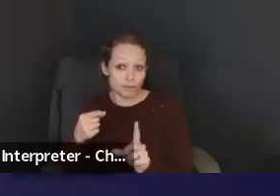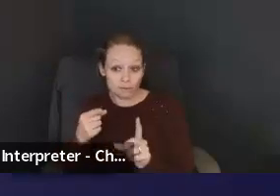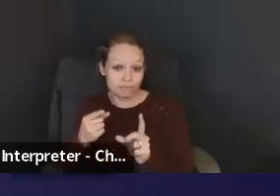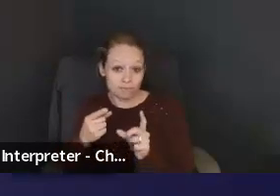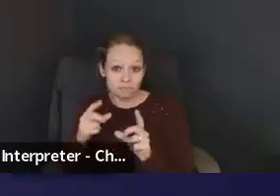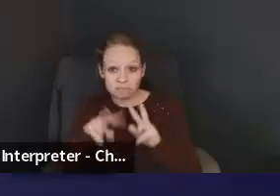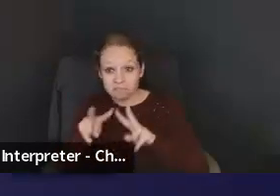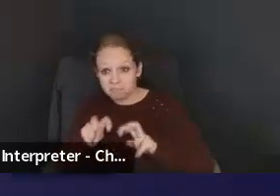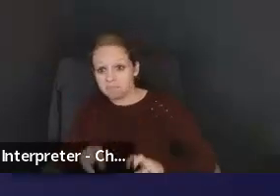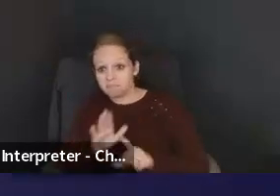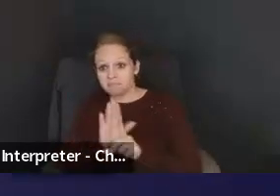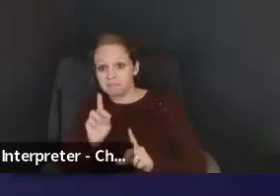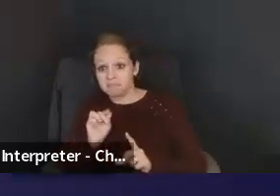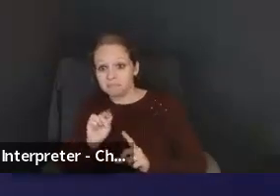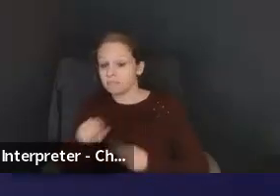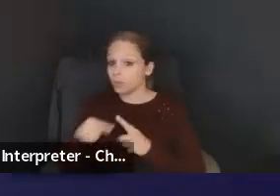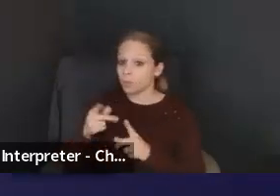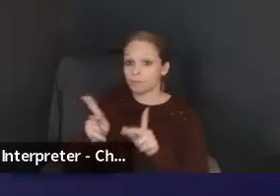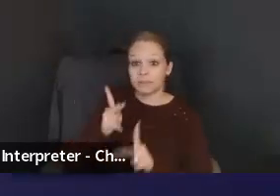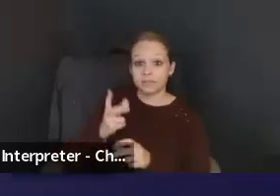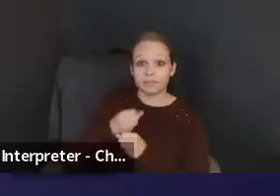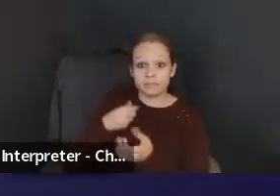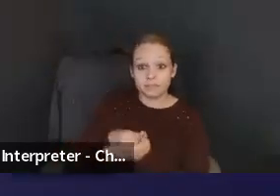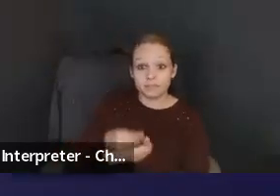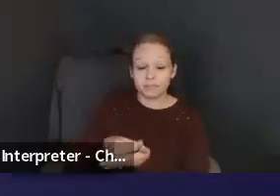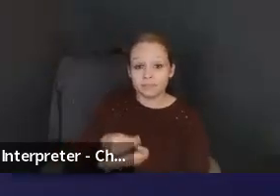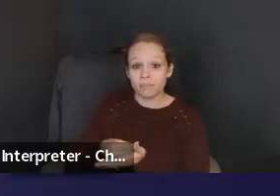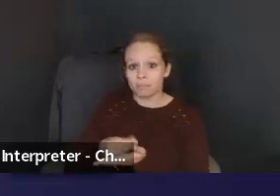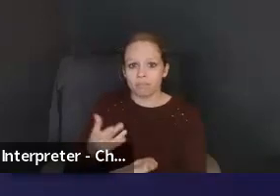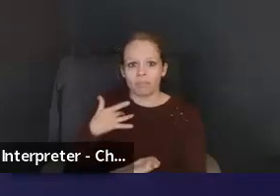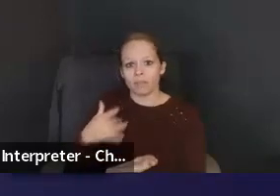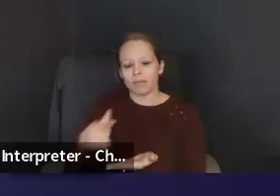or getting involved. Once people get funded, you know, they don't tend to mind sharing. They're not